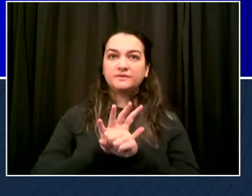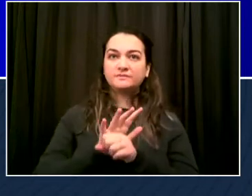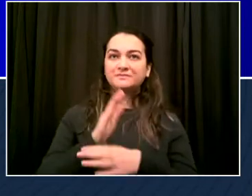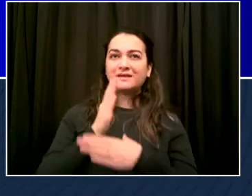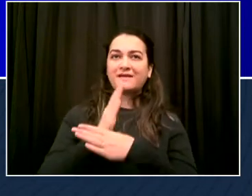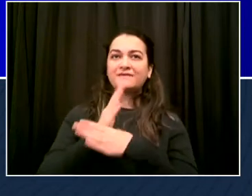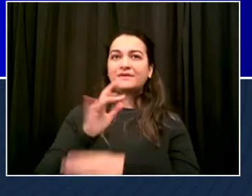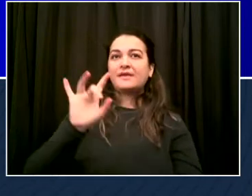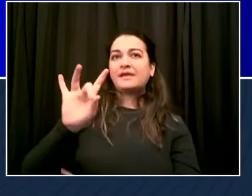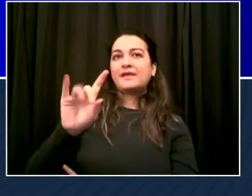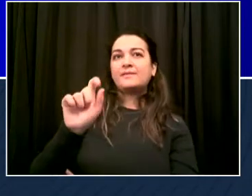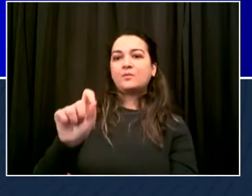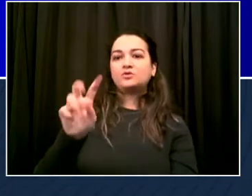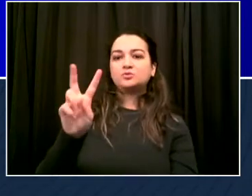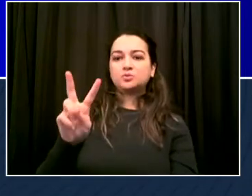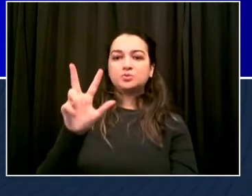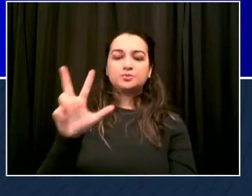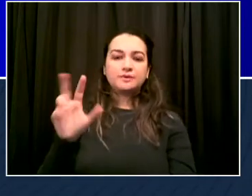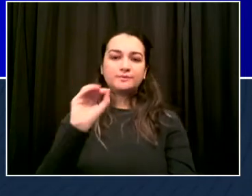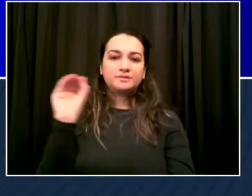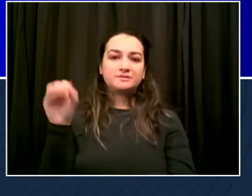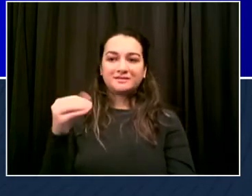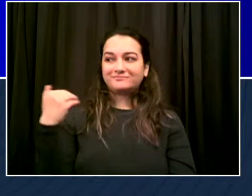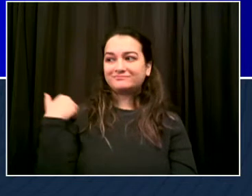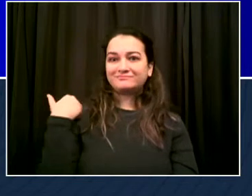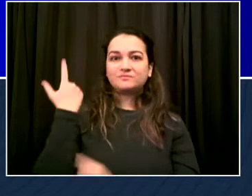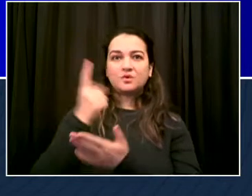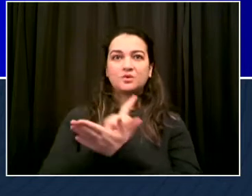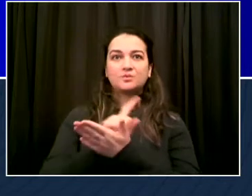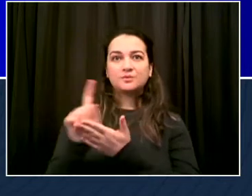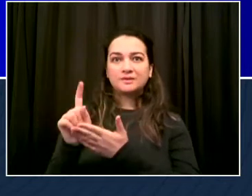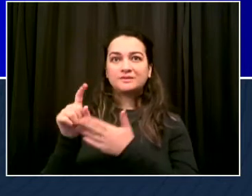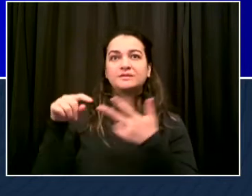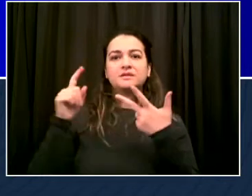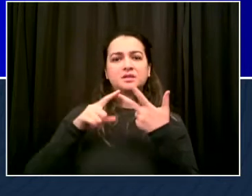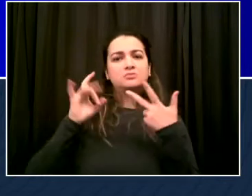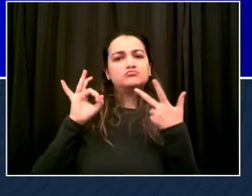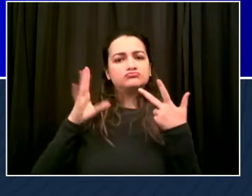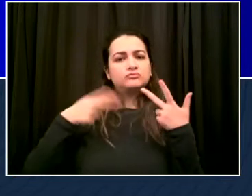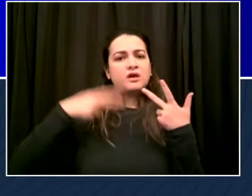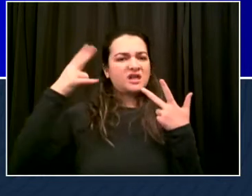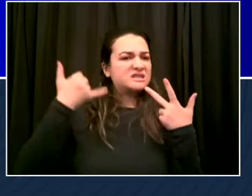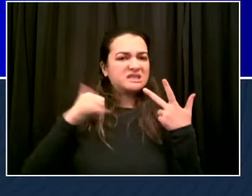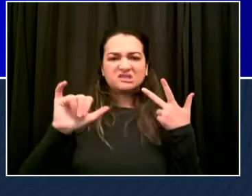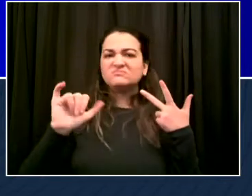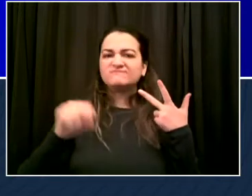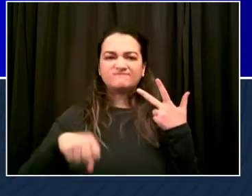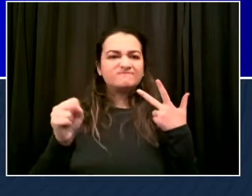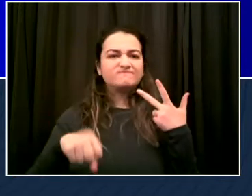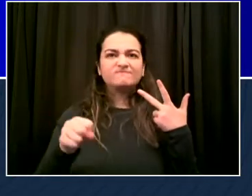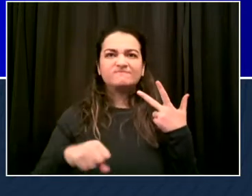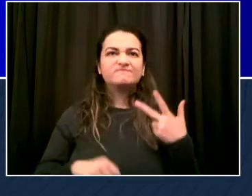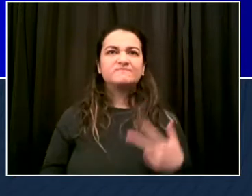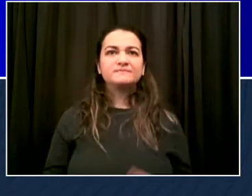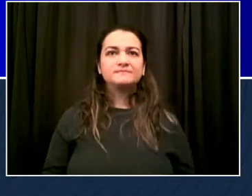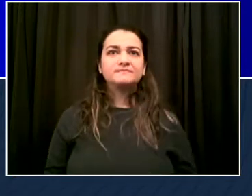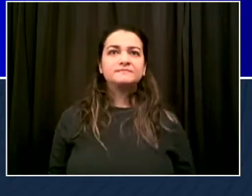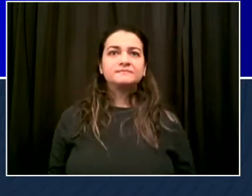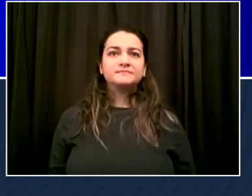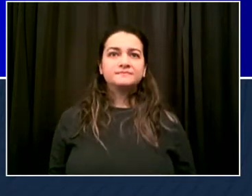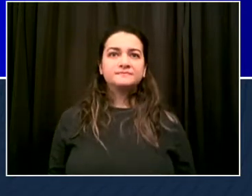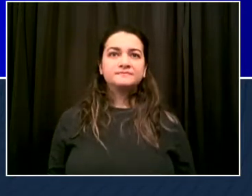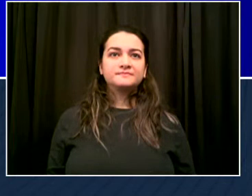AVERAGE WAY TOO